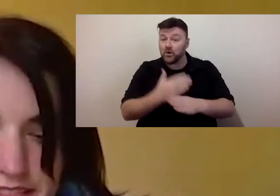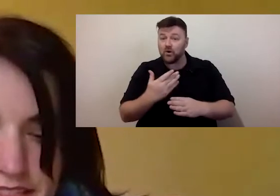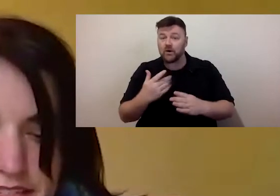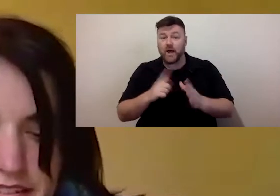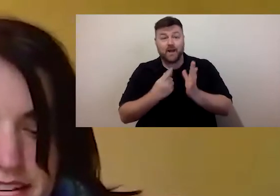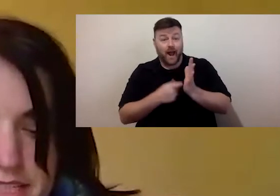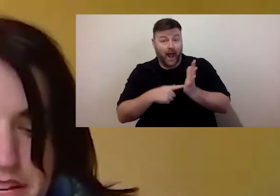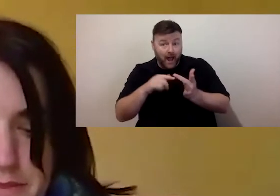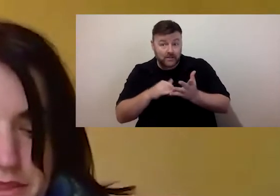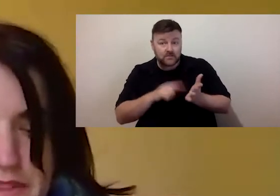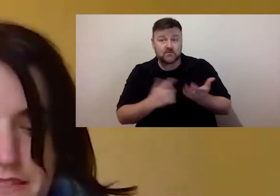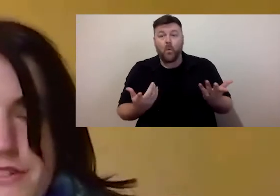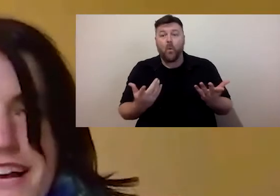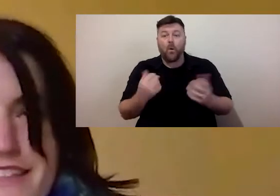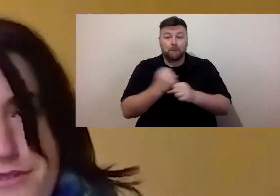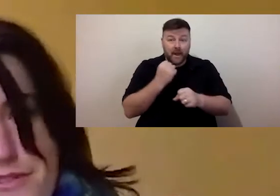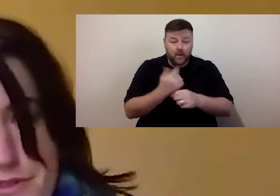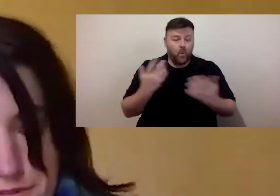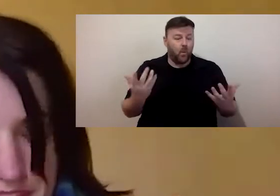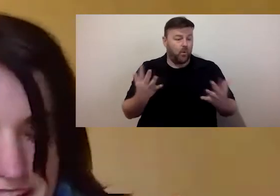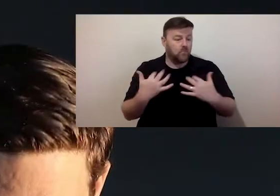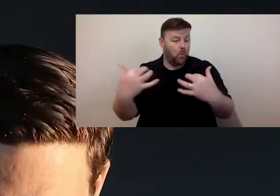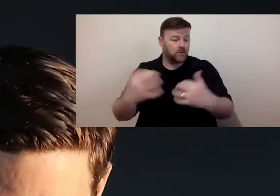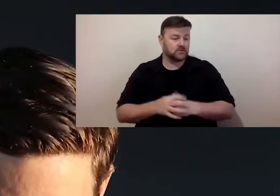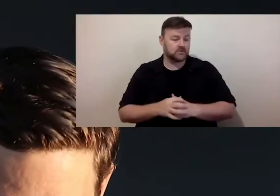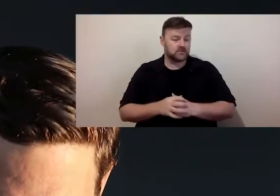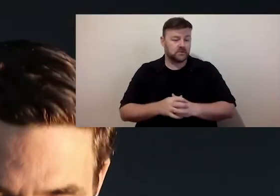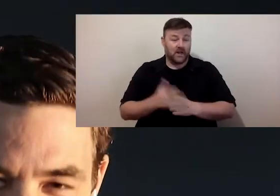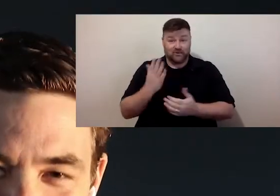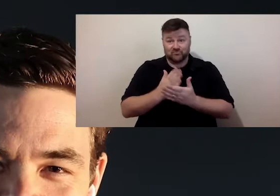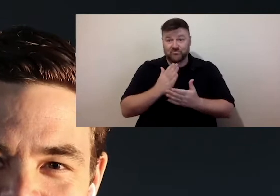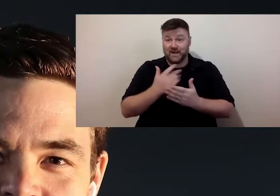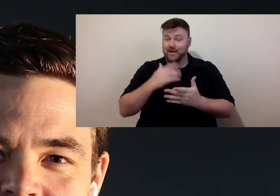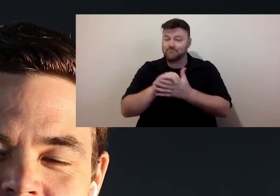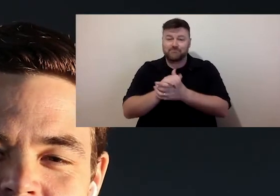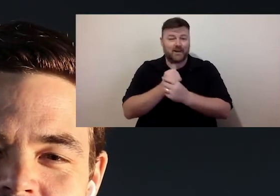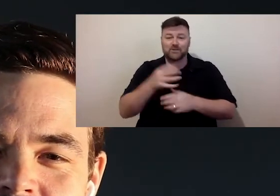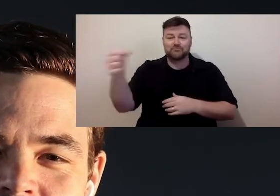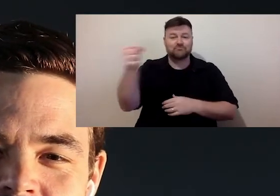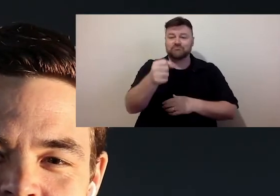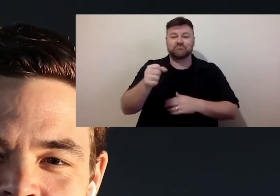His work is both playful and thoughtful, and it's a real pleasure to have him with us today. Thanks so much, Matt.